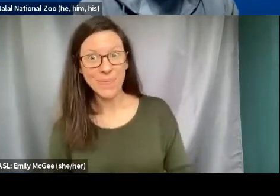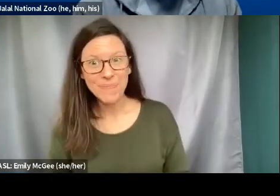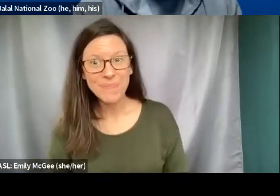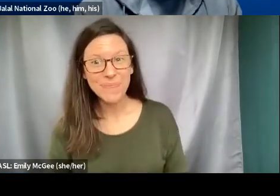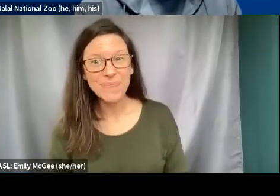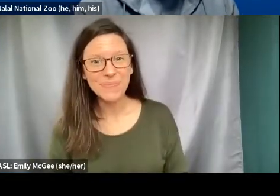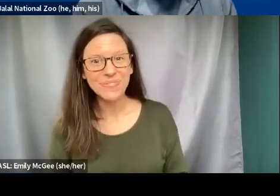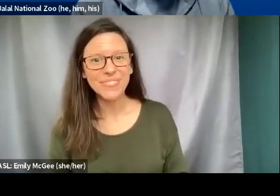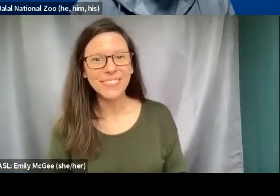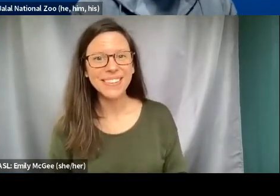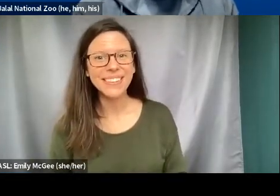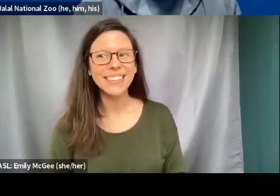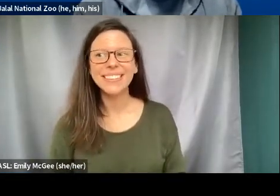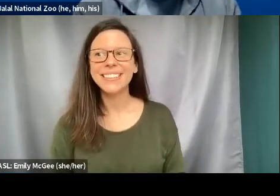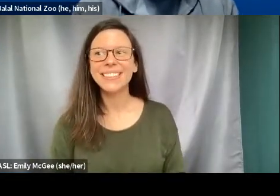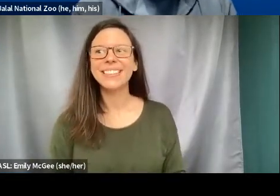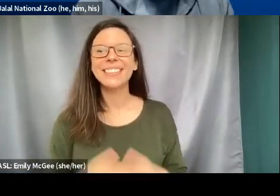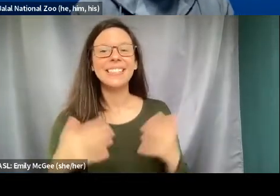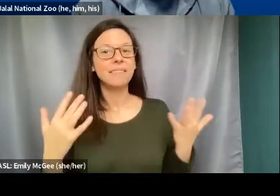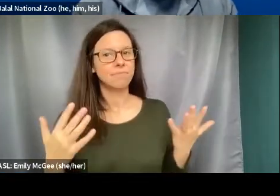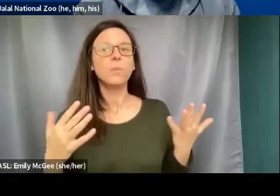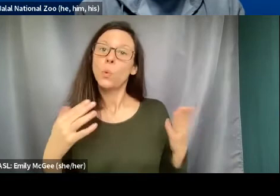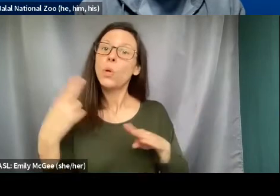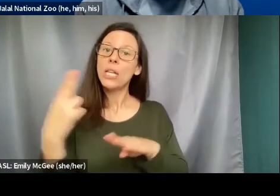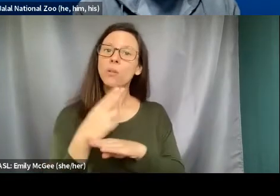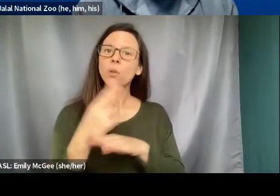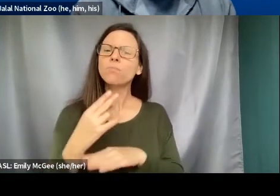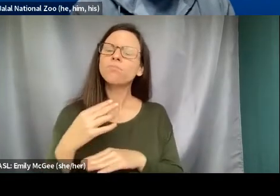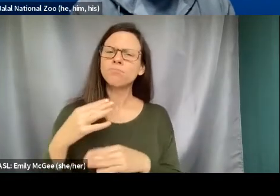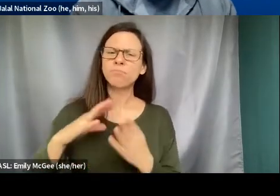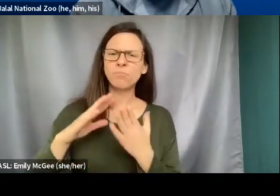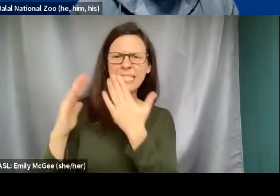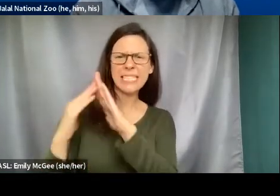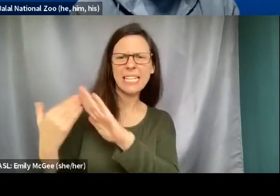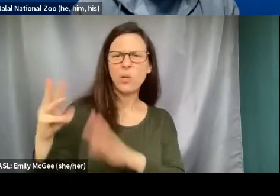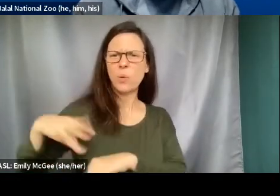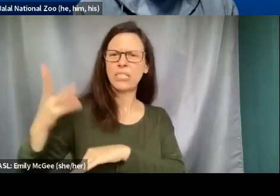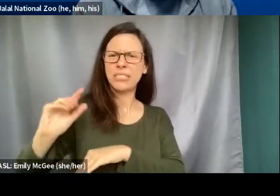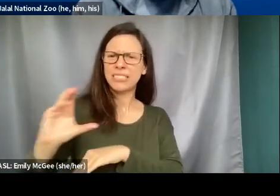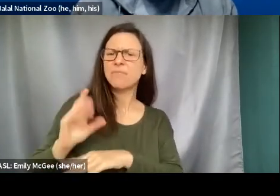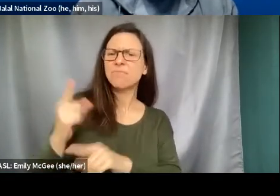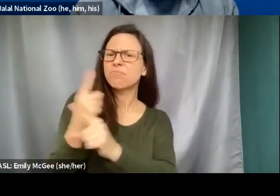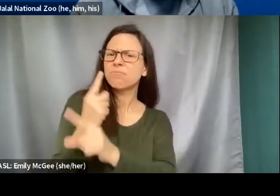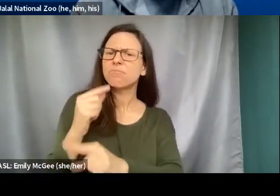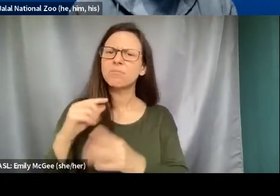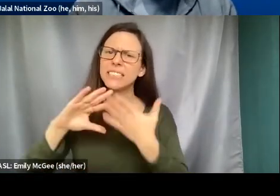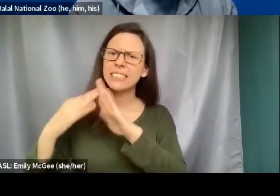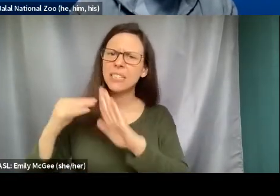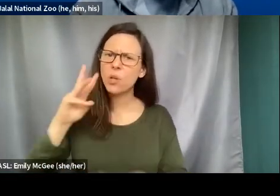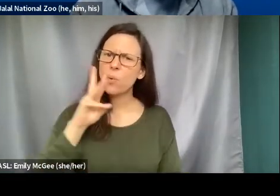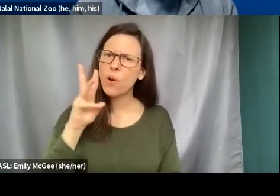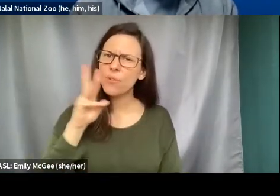Jalal: Yeah, the... absolutely, I mean we use city water uh to try to, yeah we have to use city water which is